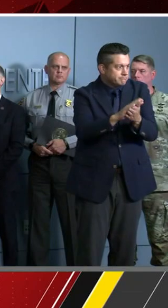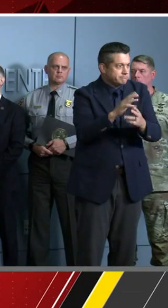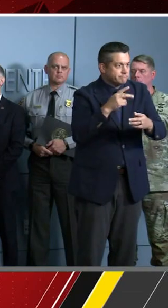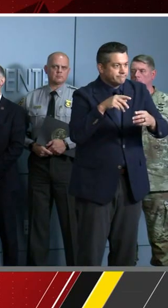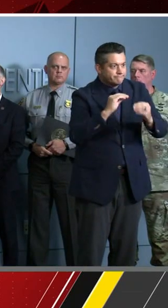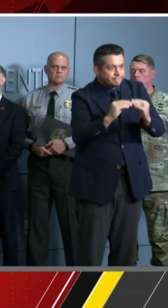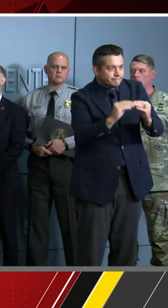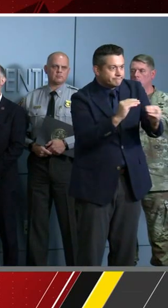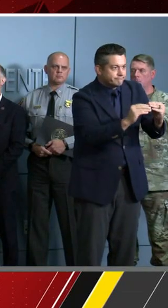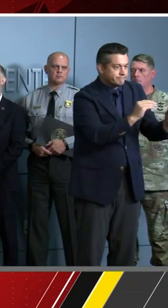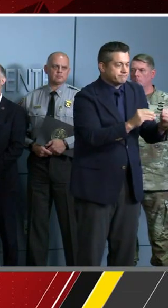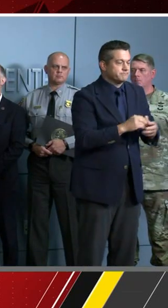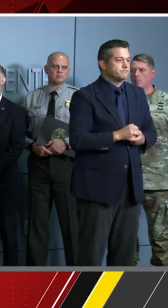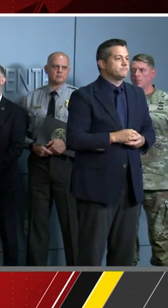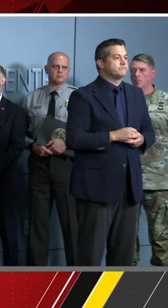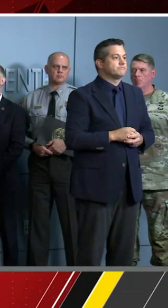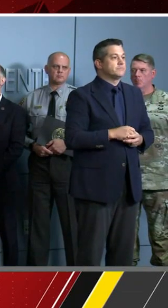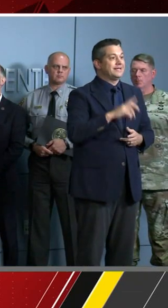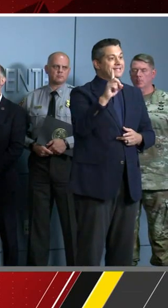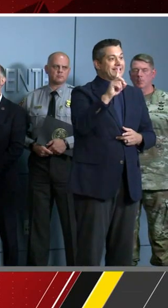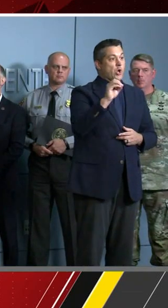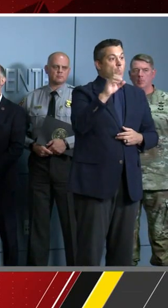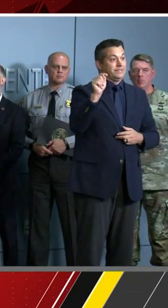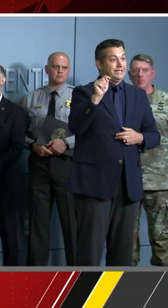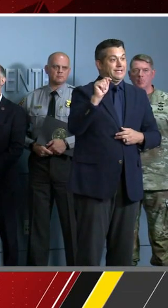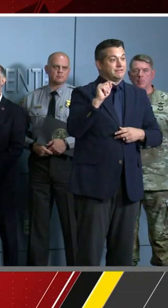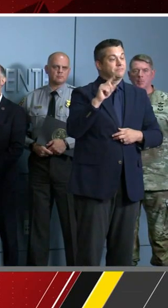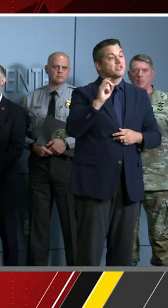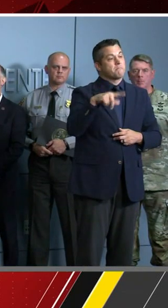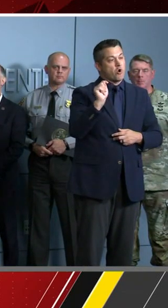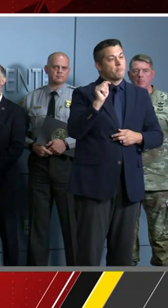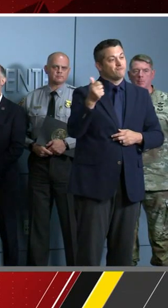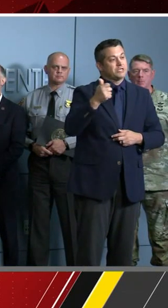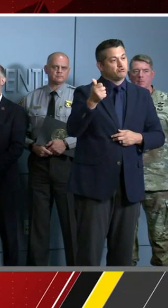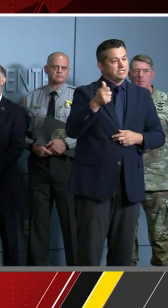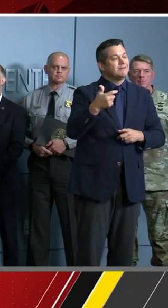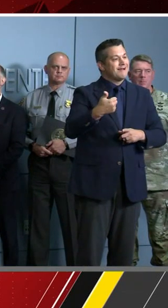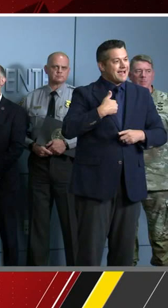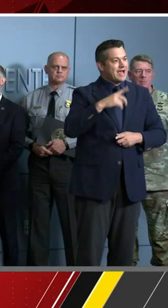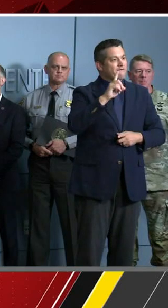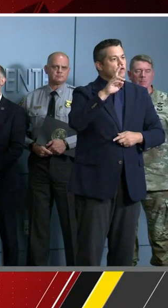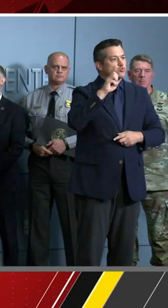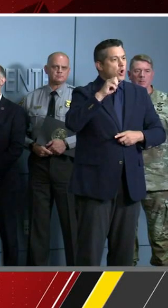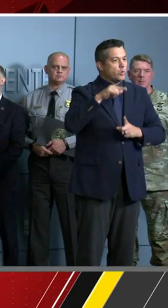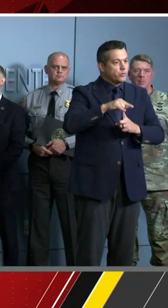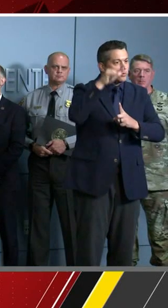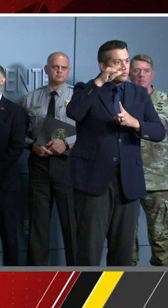drones and weather events like